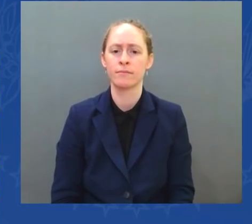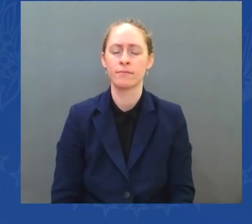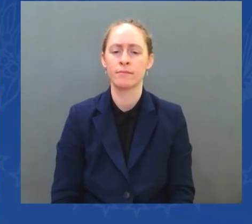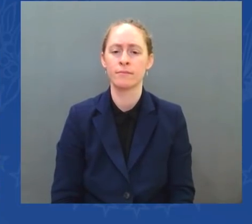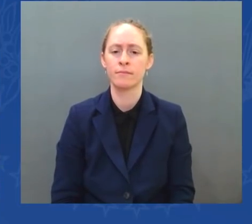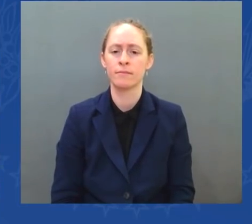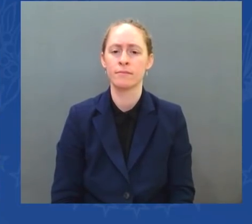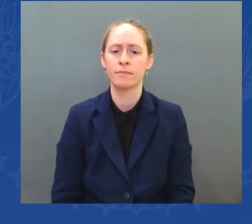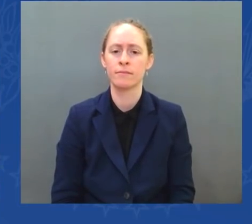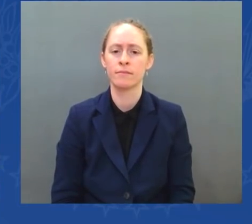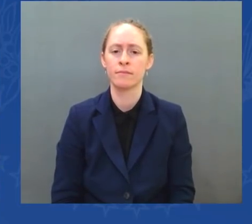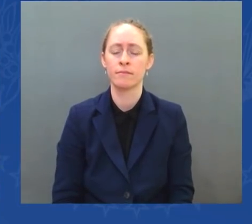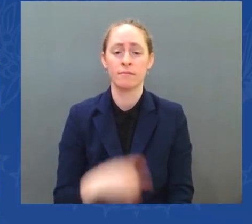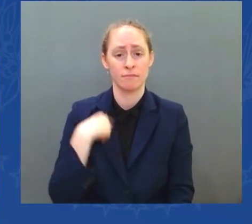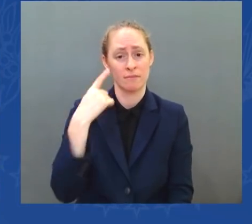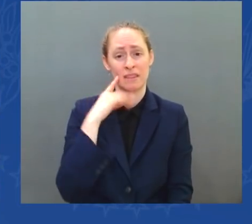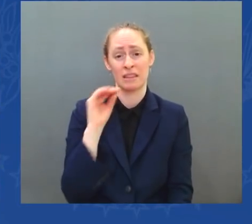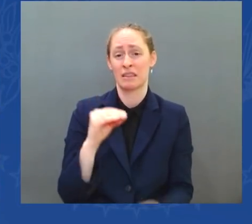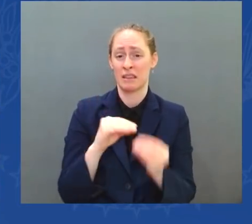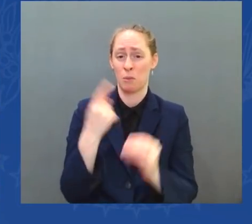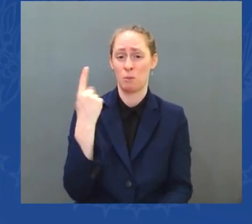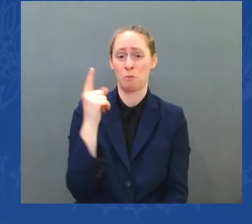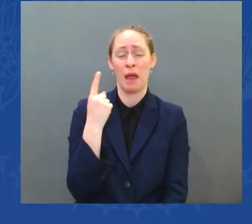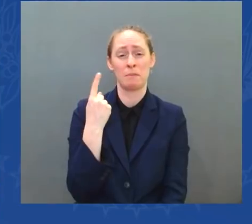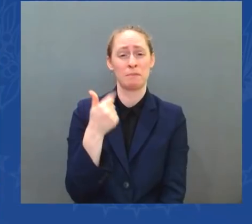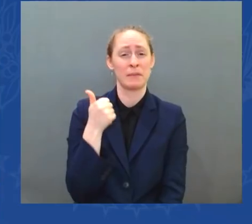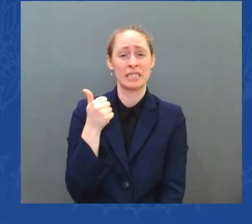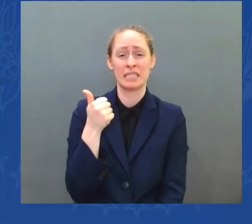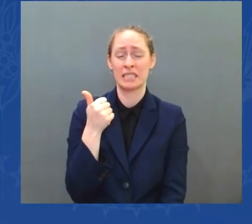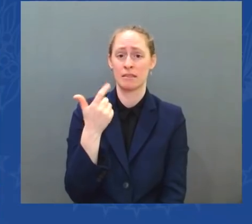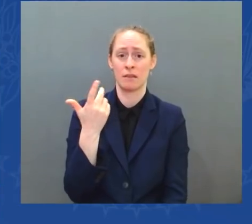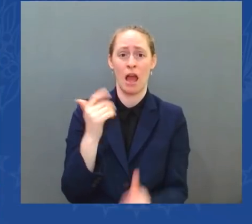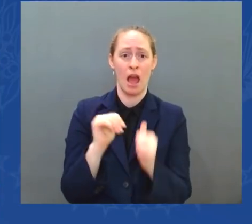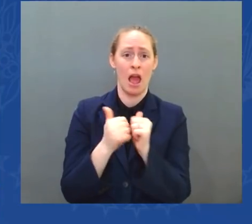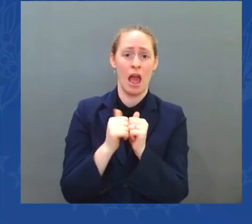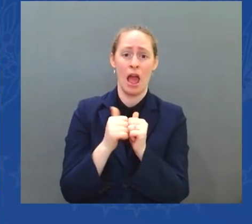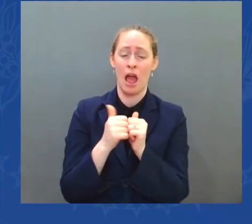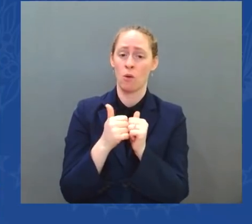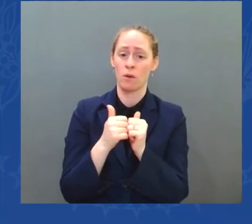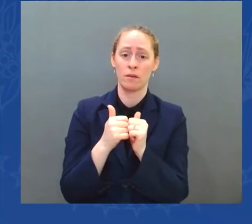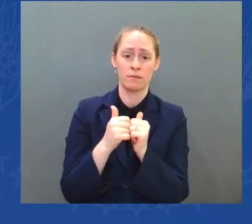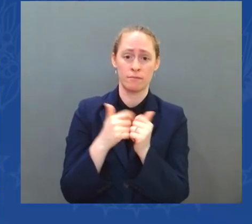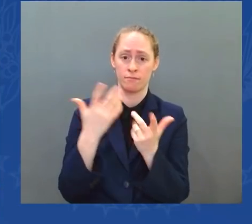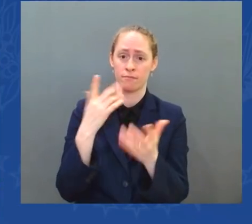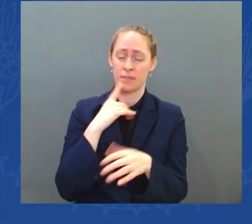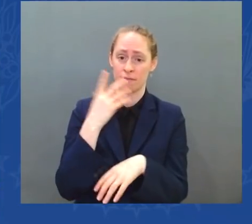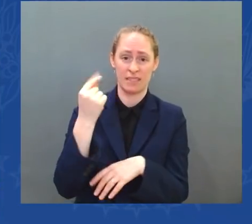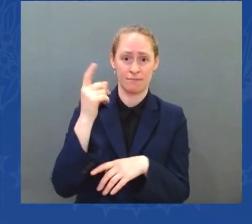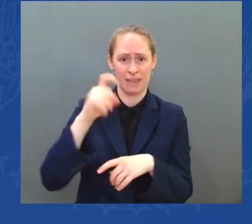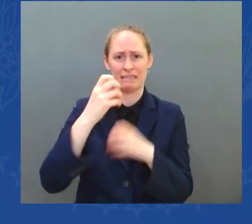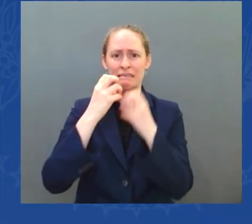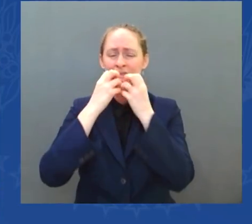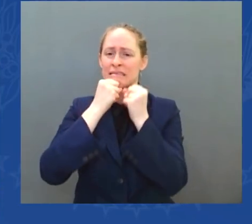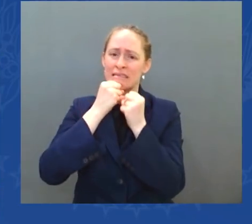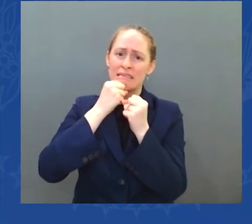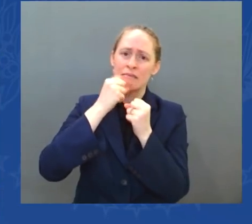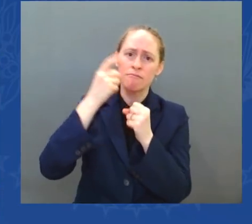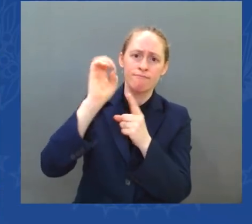The Amazon absorbs more pollutants, more carbon into the soil and the water in the Amazon